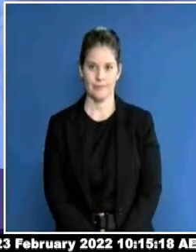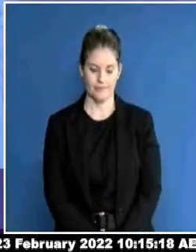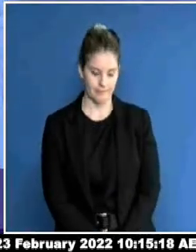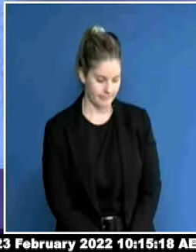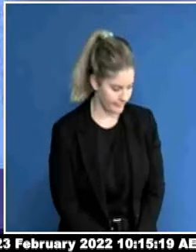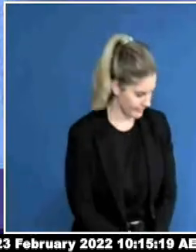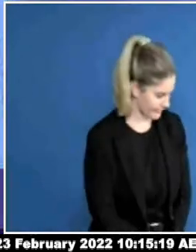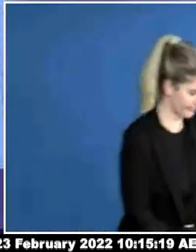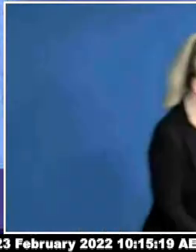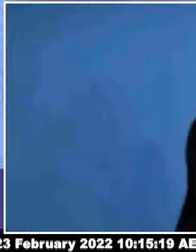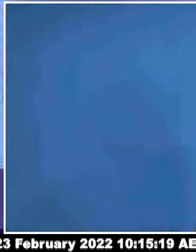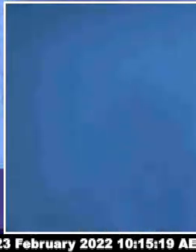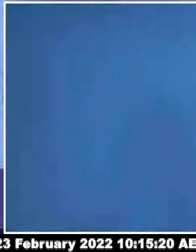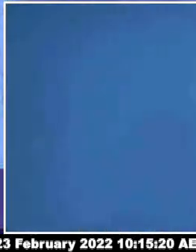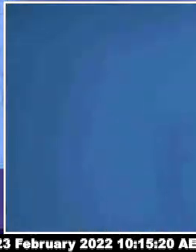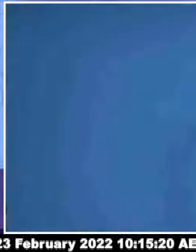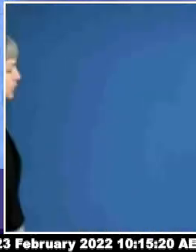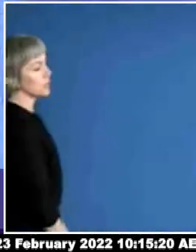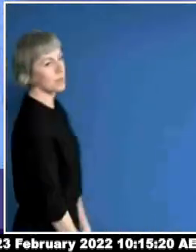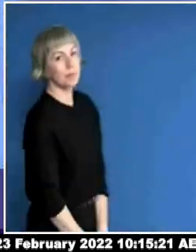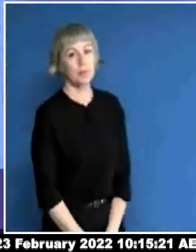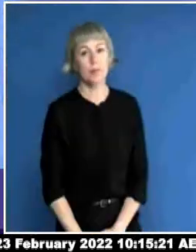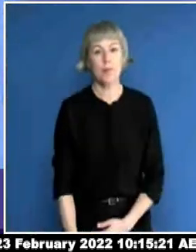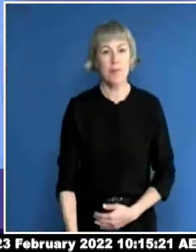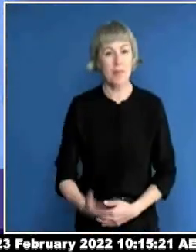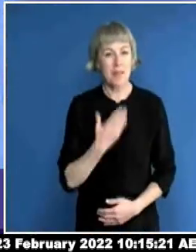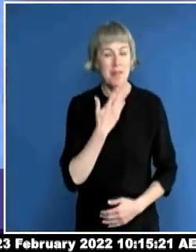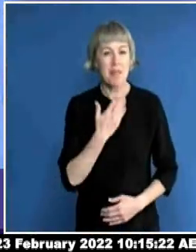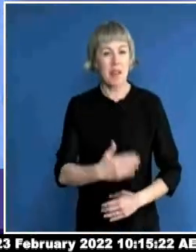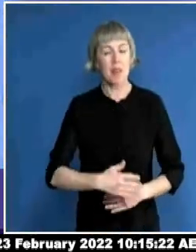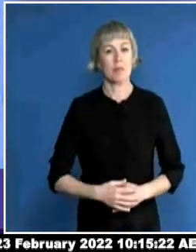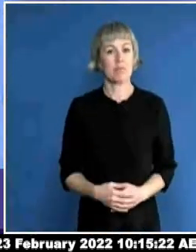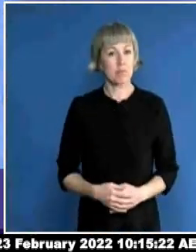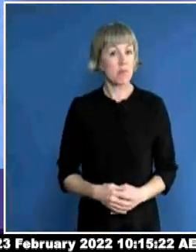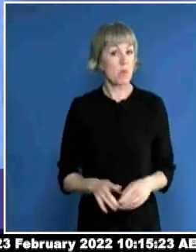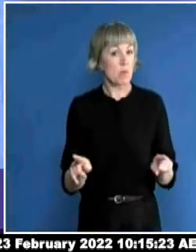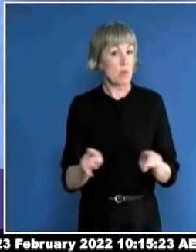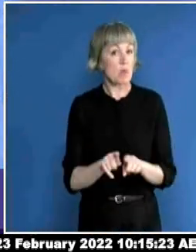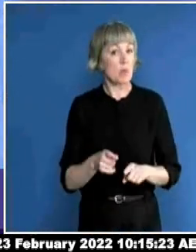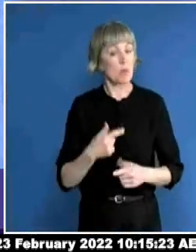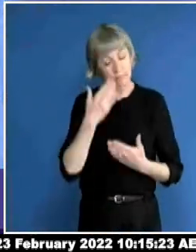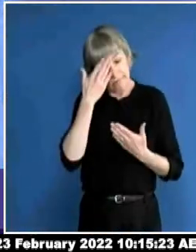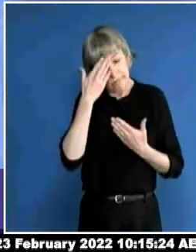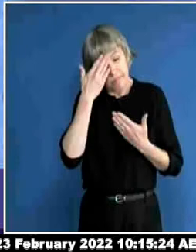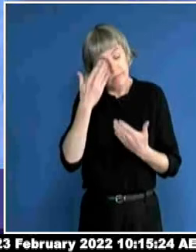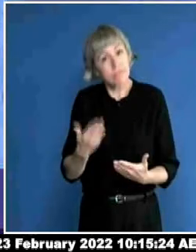We also acknowledge and pay our respects to the traditional custodians of the lands on which we are meeting today.